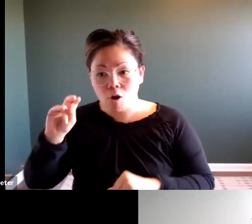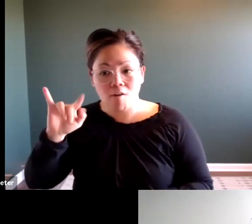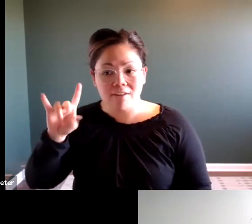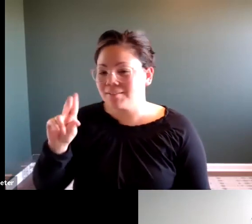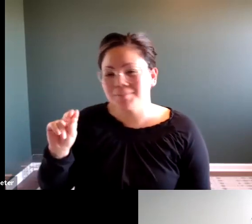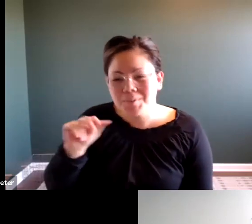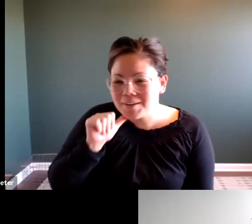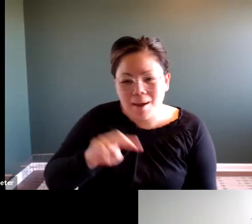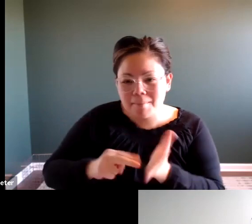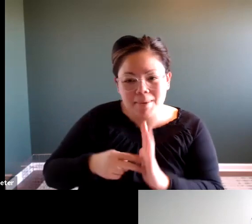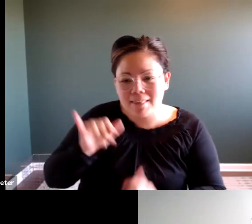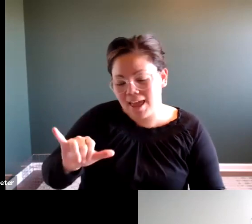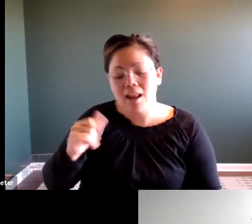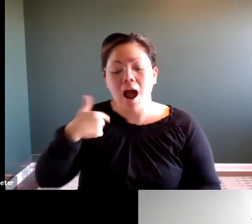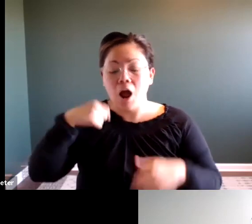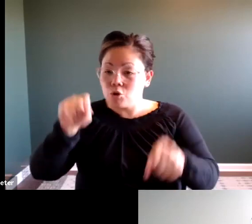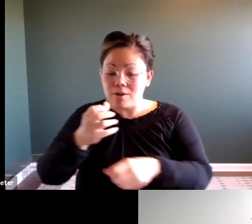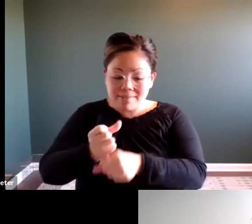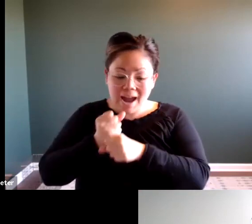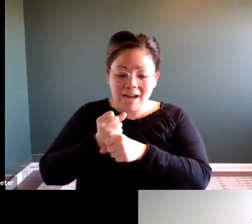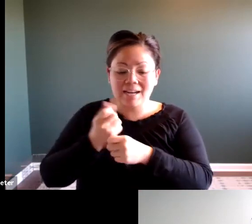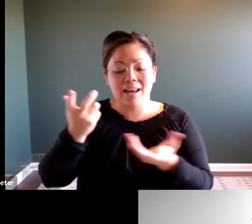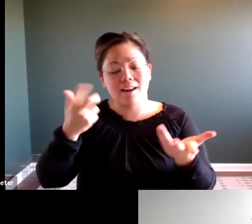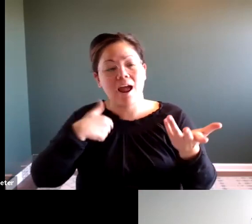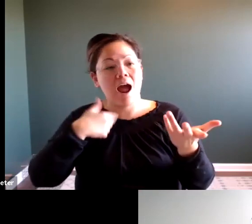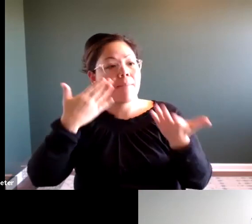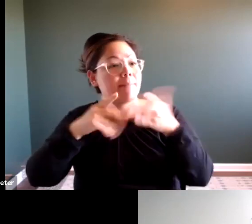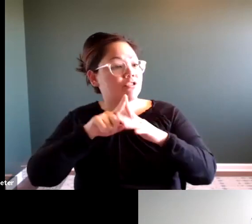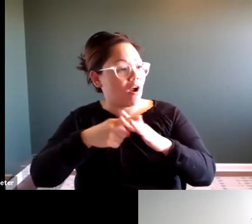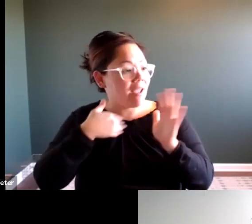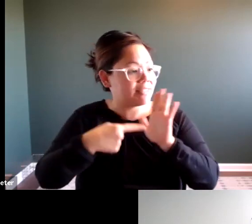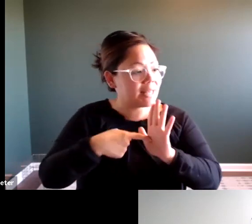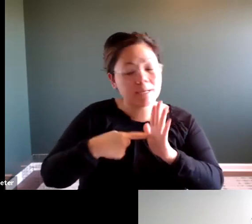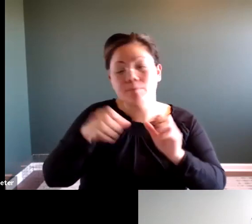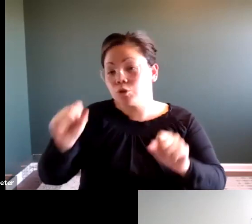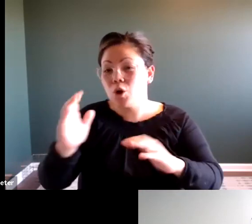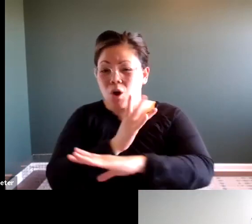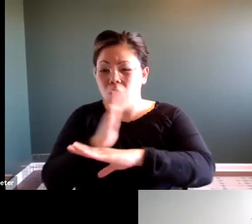and I've picked it up in the meantime or, you know, maybe have even started to have symptoms. So I really think it's that you know, that point of entry